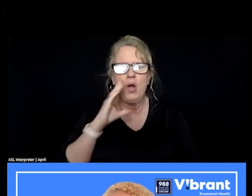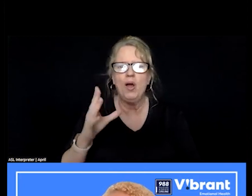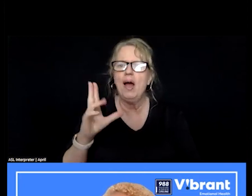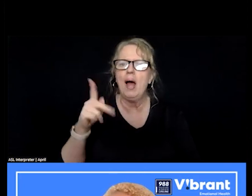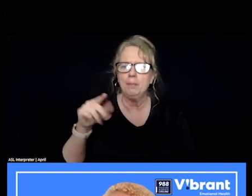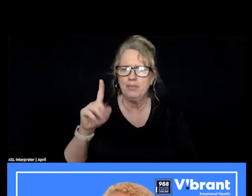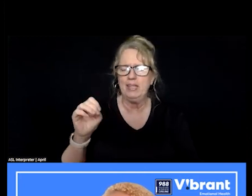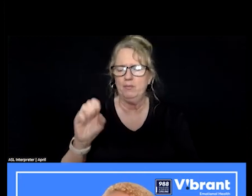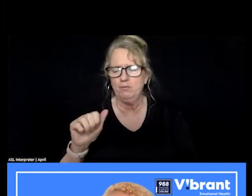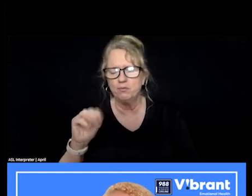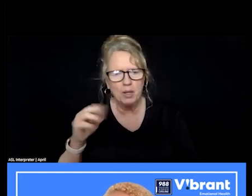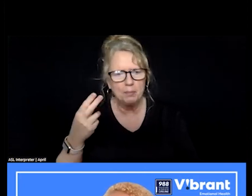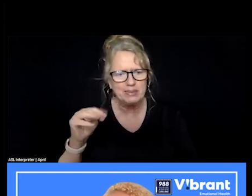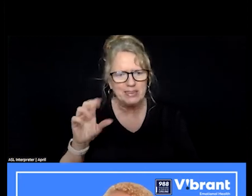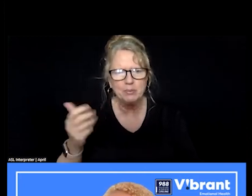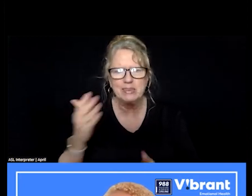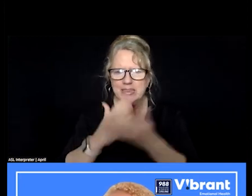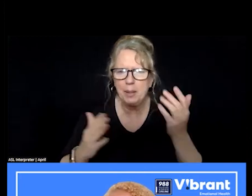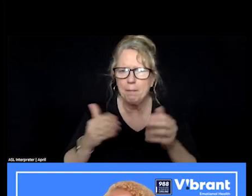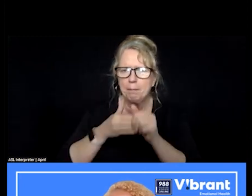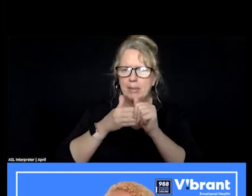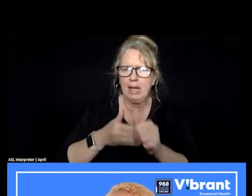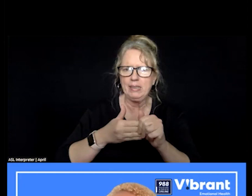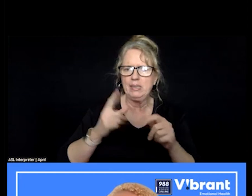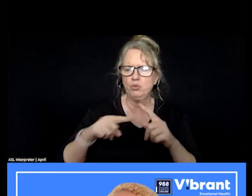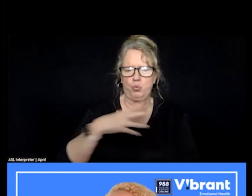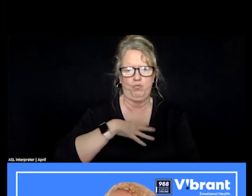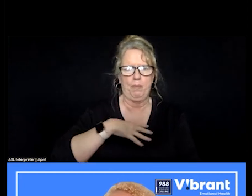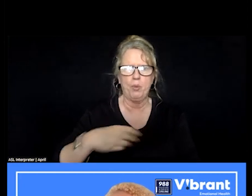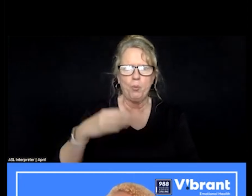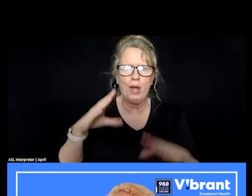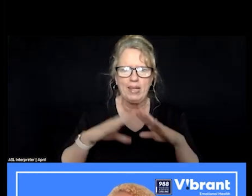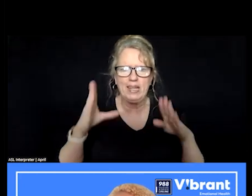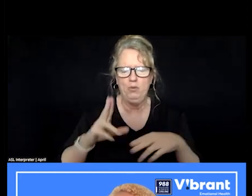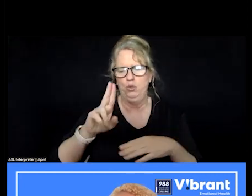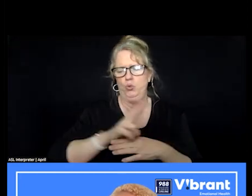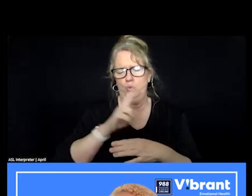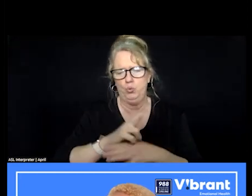I KNOW THERE IS A SOMETHING FROM THE WHITE HOUSE ABOUT THE USE OF AI.